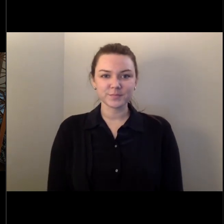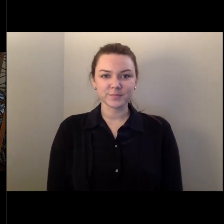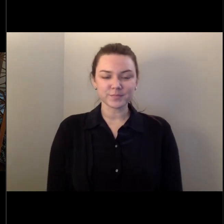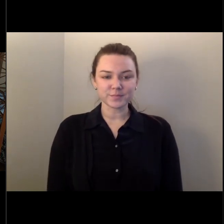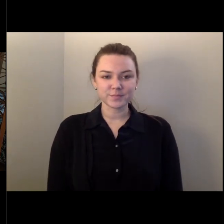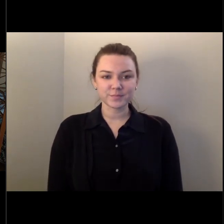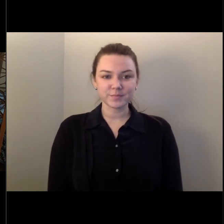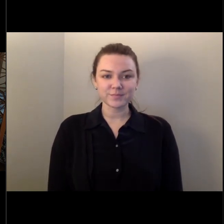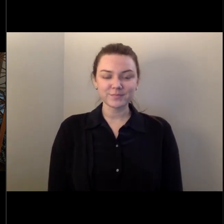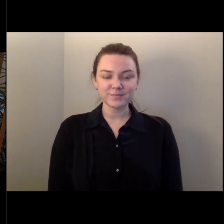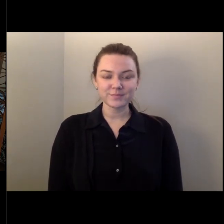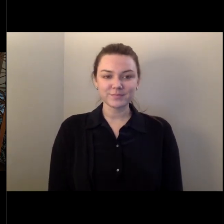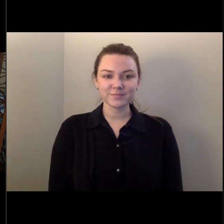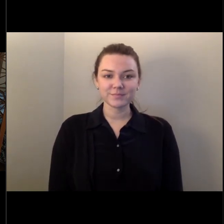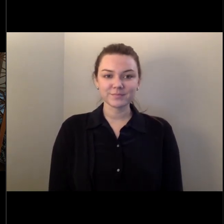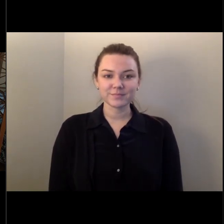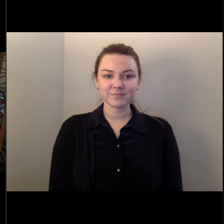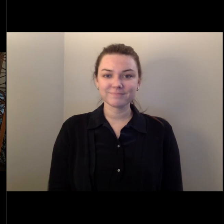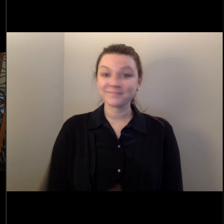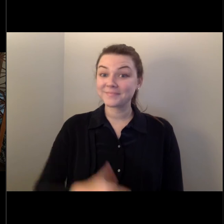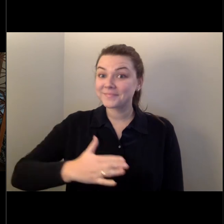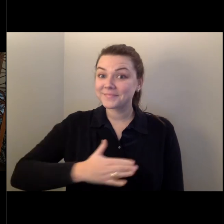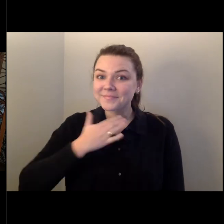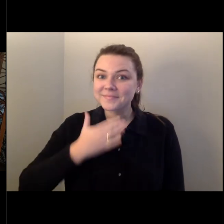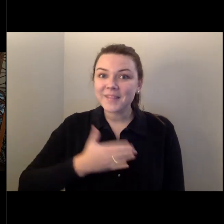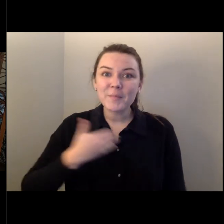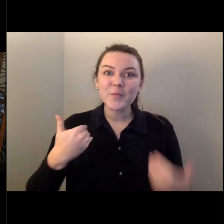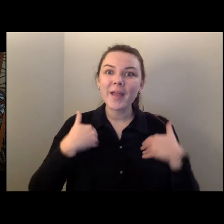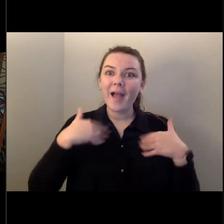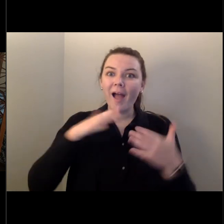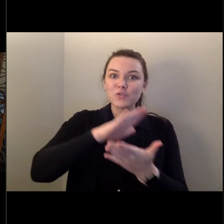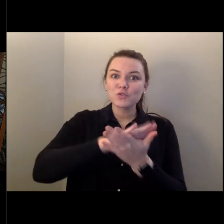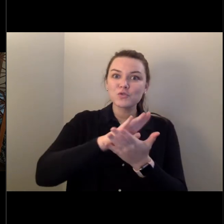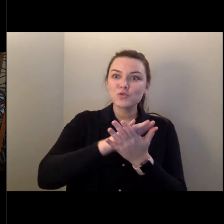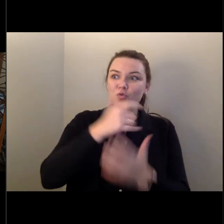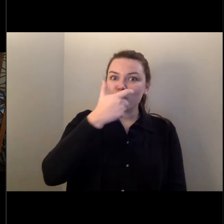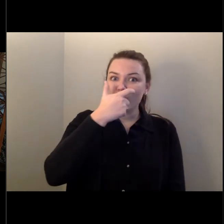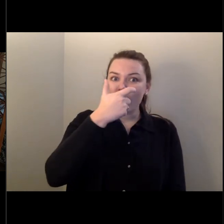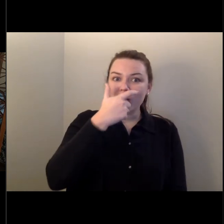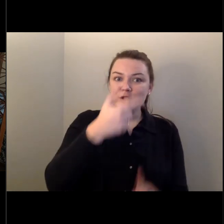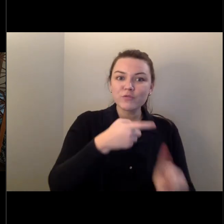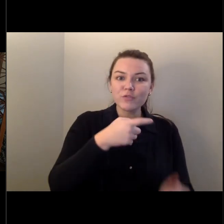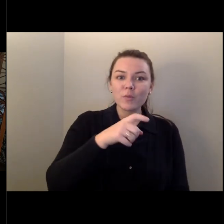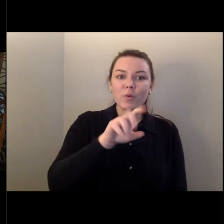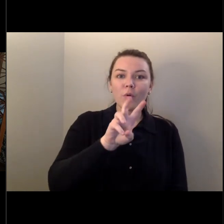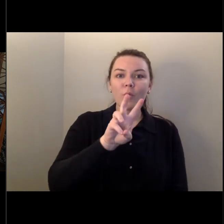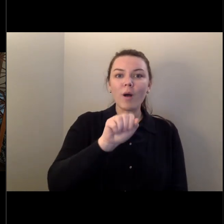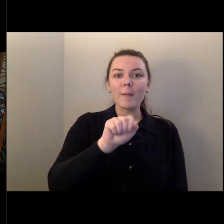And I'm so happy that we have schools from Lanai, from Waipahu, and any other school groups